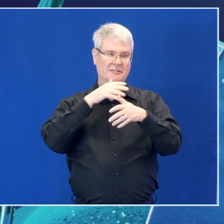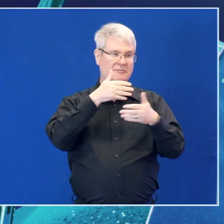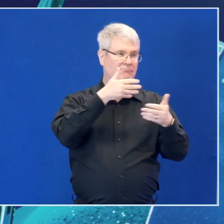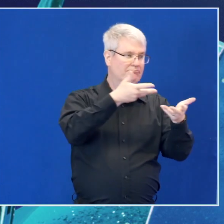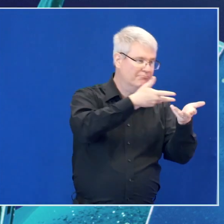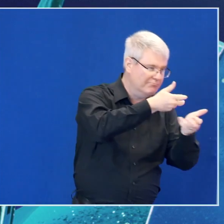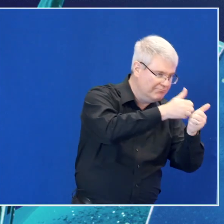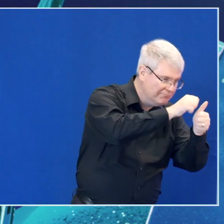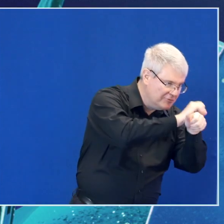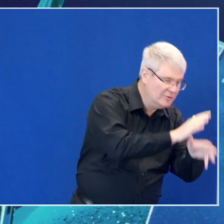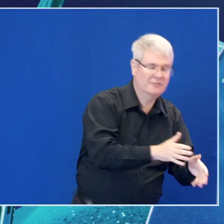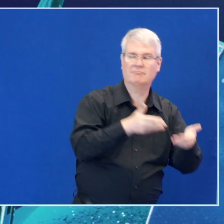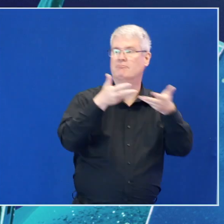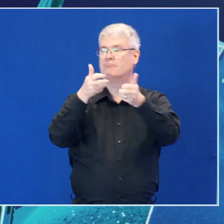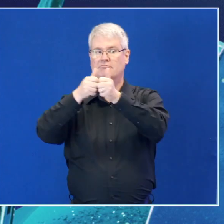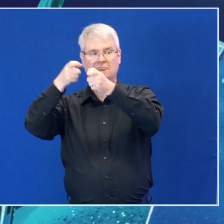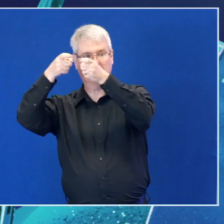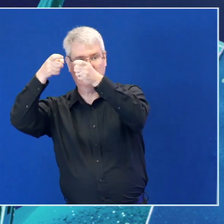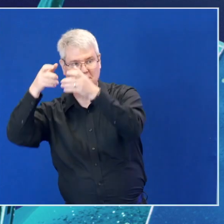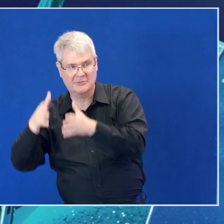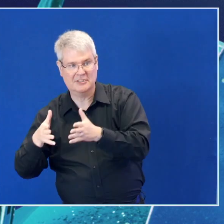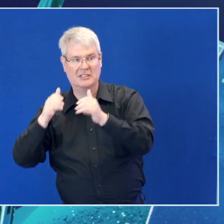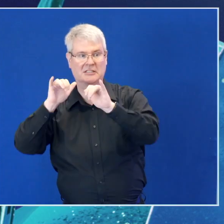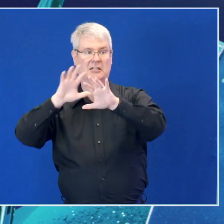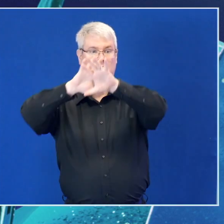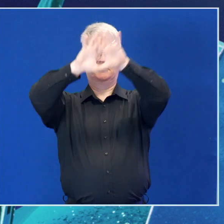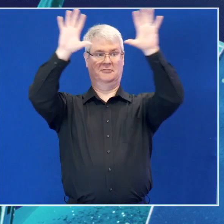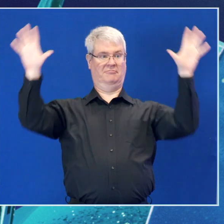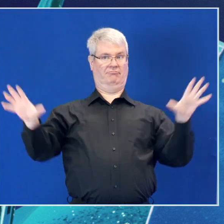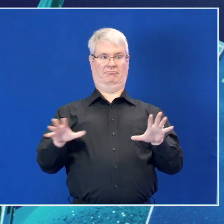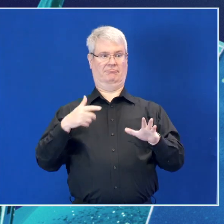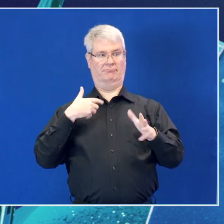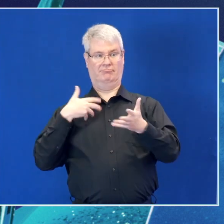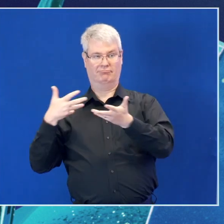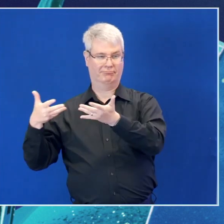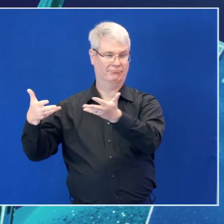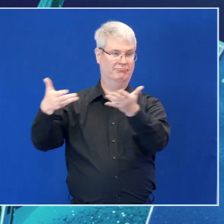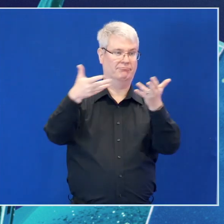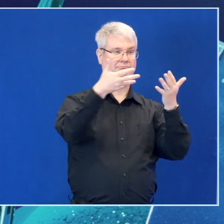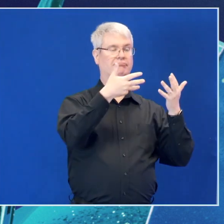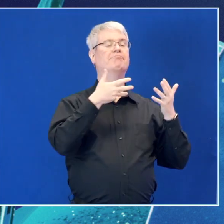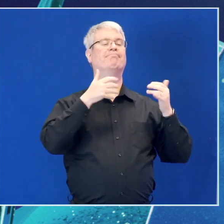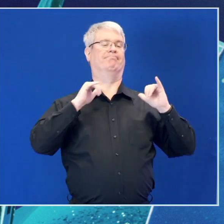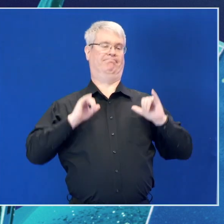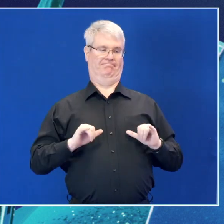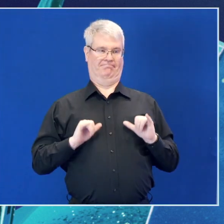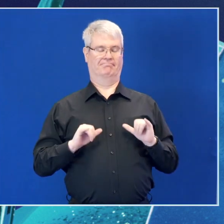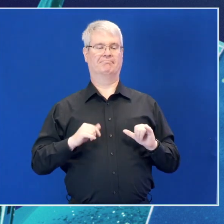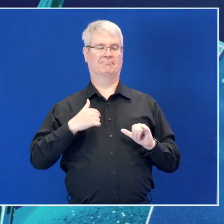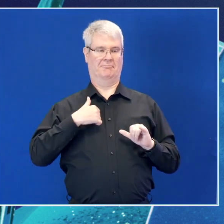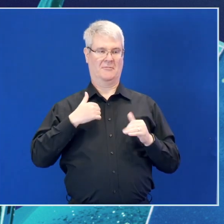And because of this, I've really had the opportunity to see